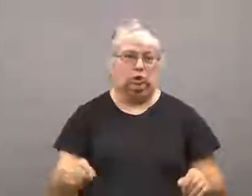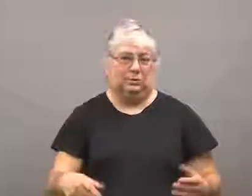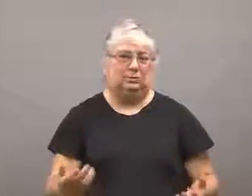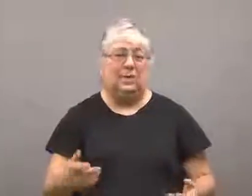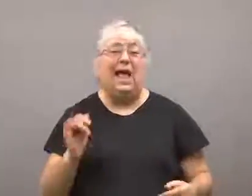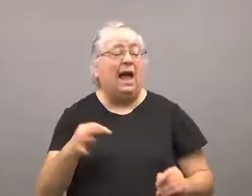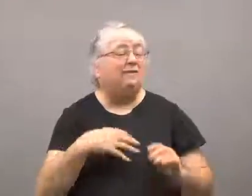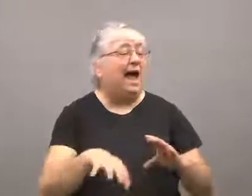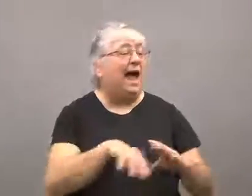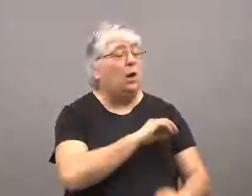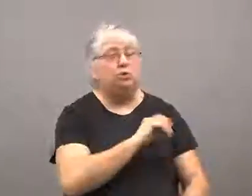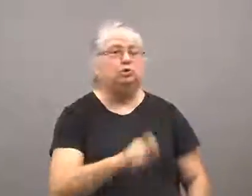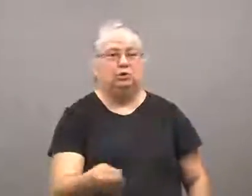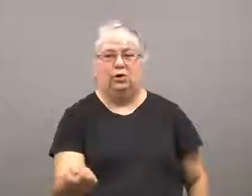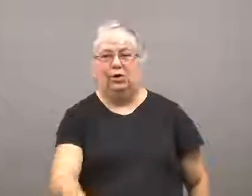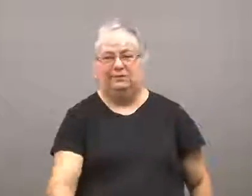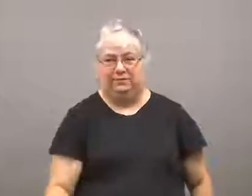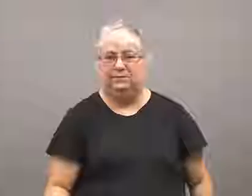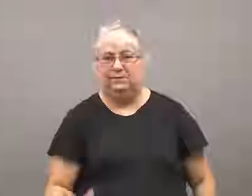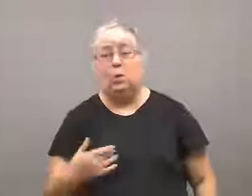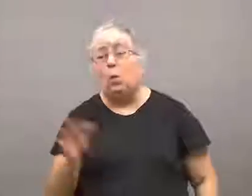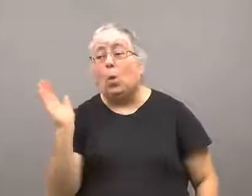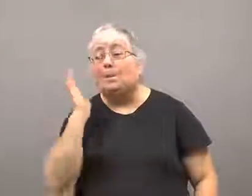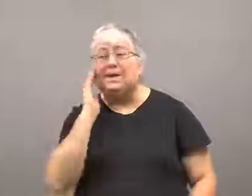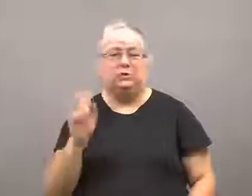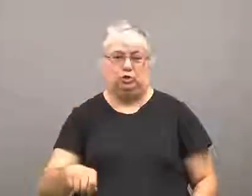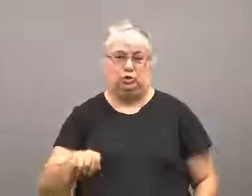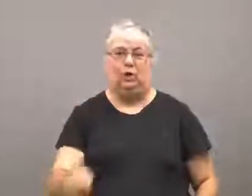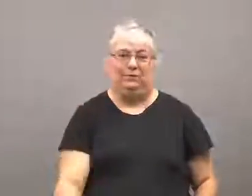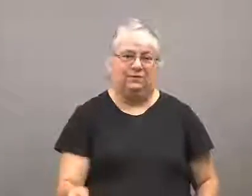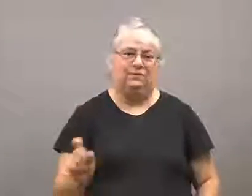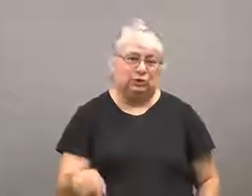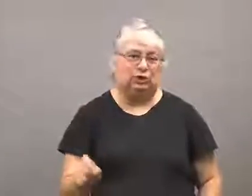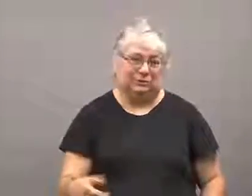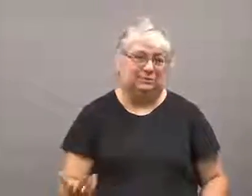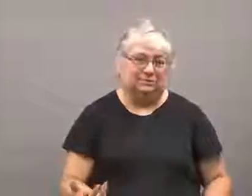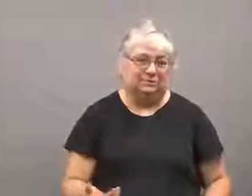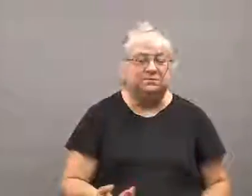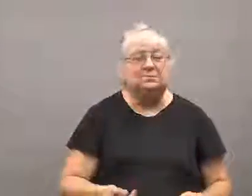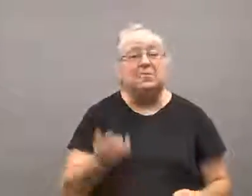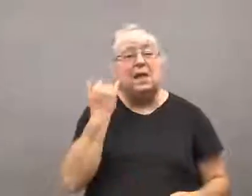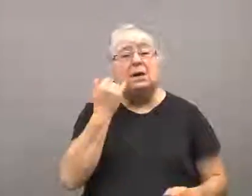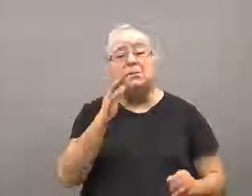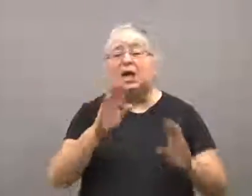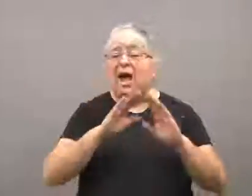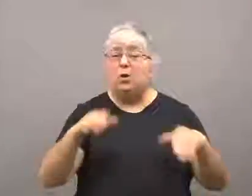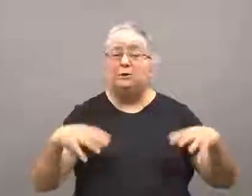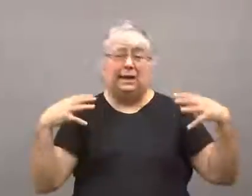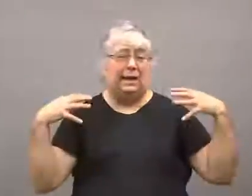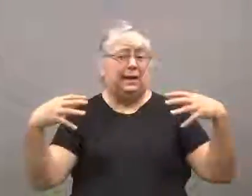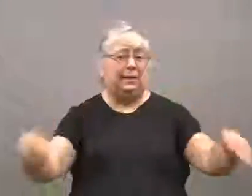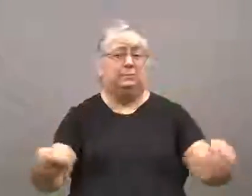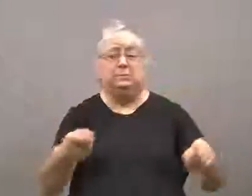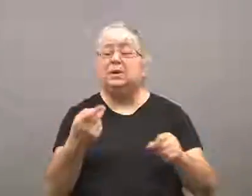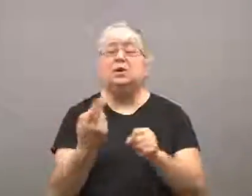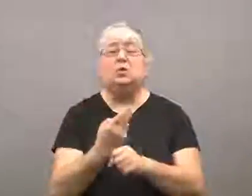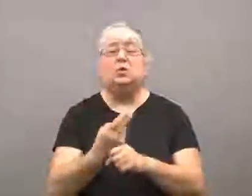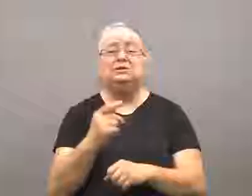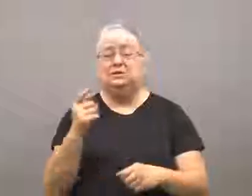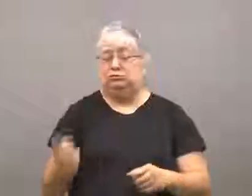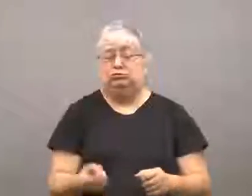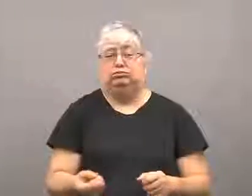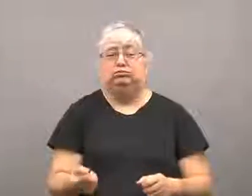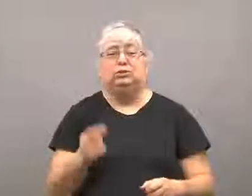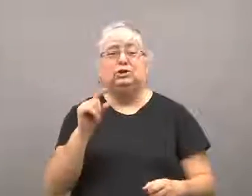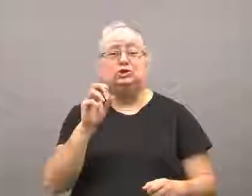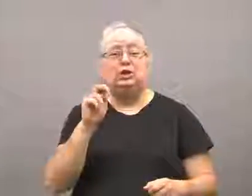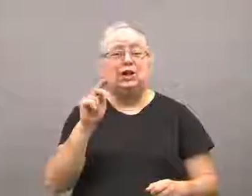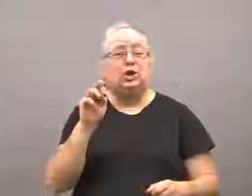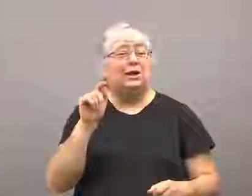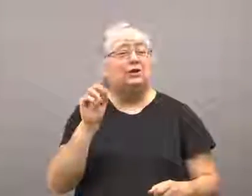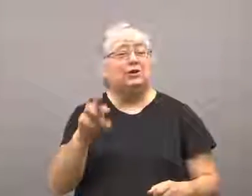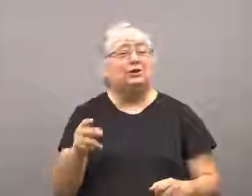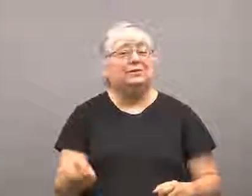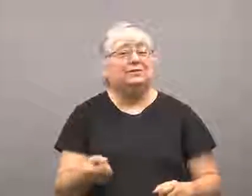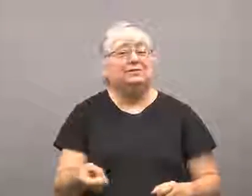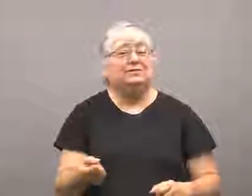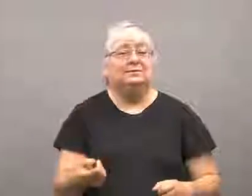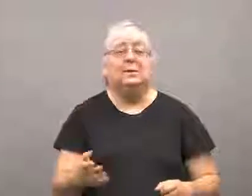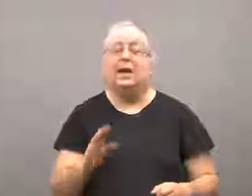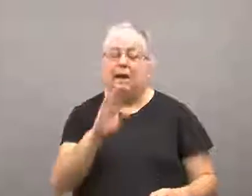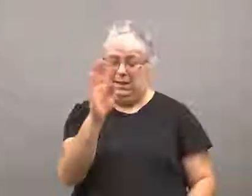Turn it off when you leave or go to sleep.